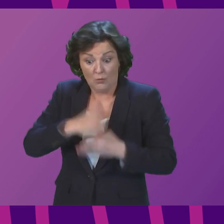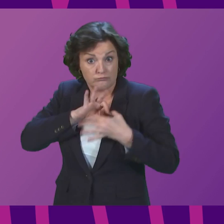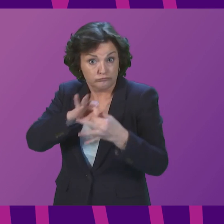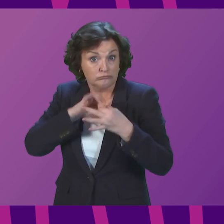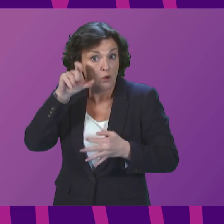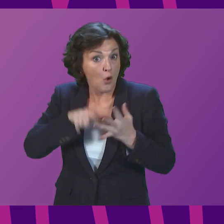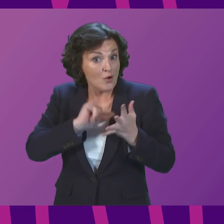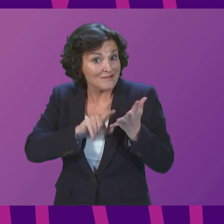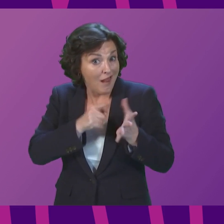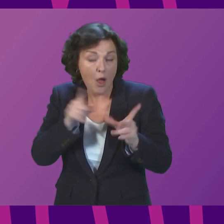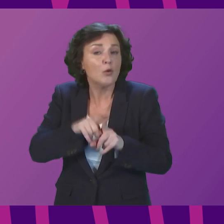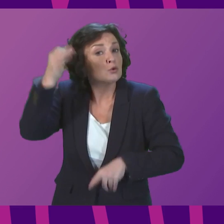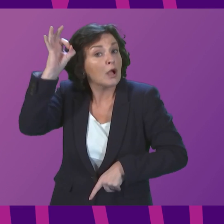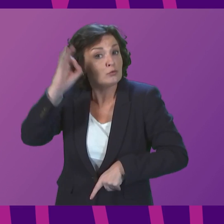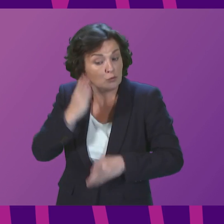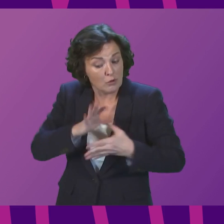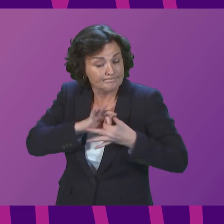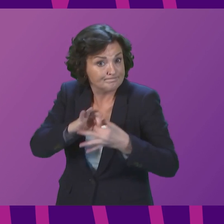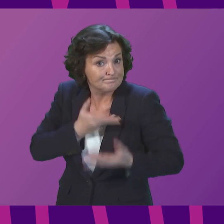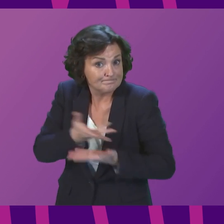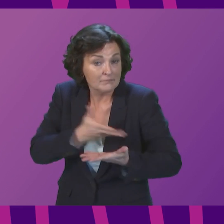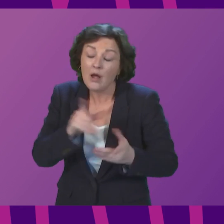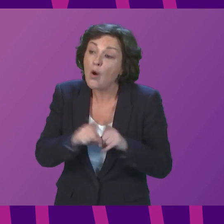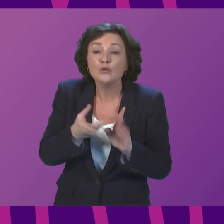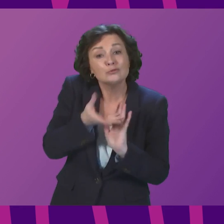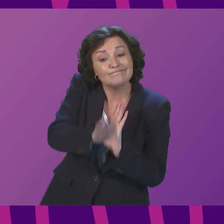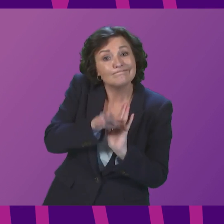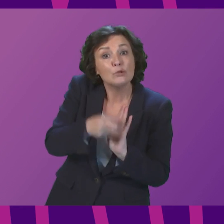on the delivery of those actions and provide £2 million per year in direct support.